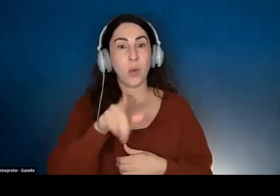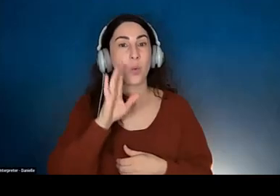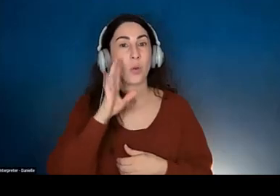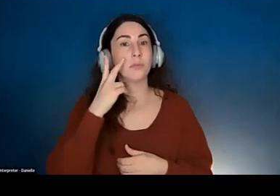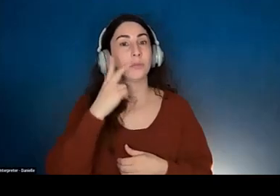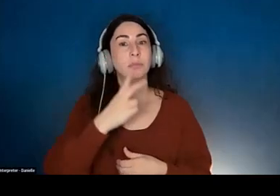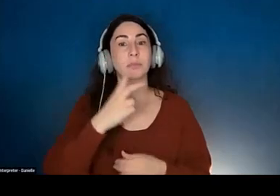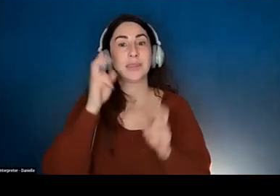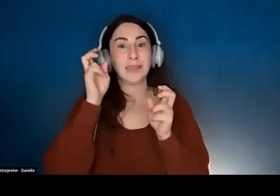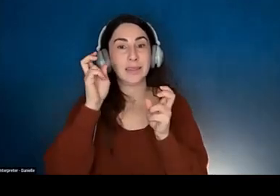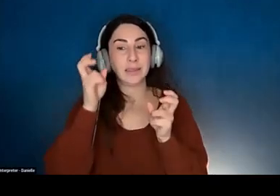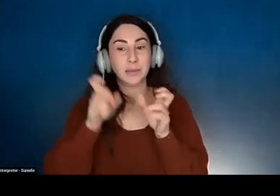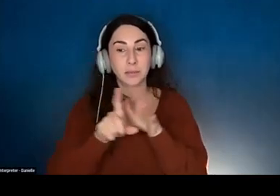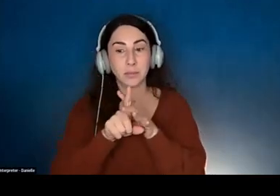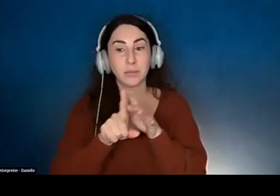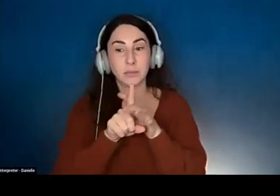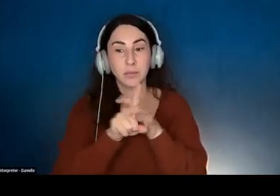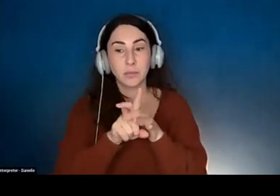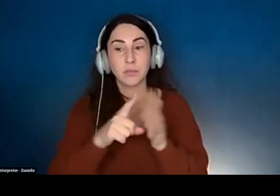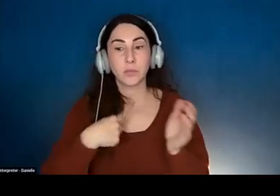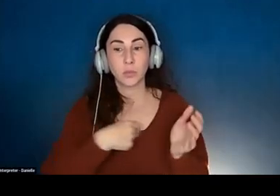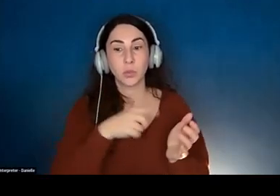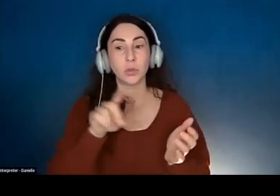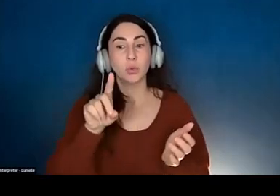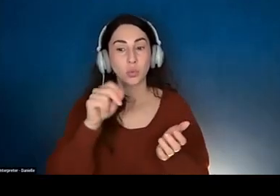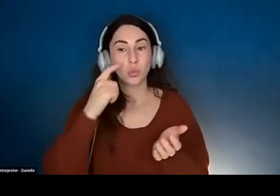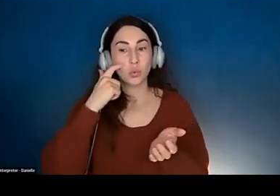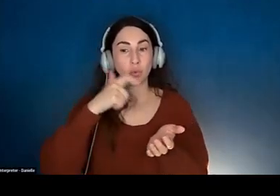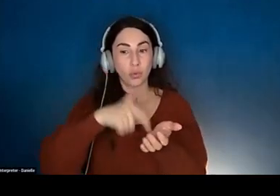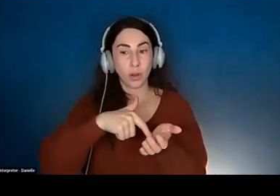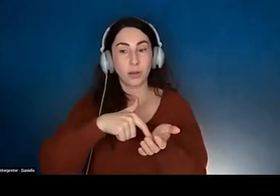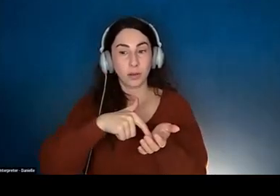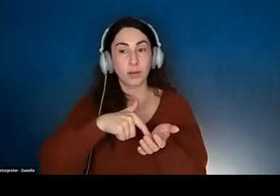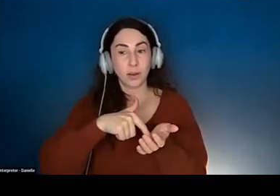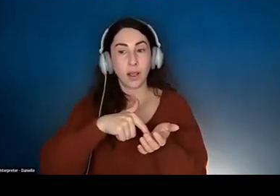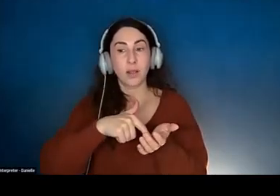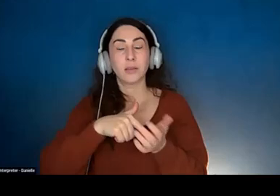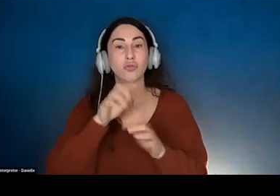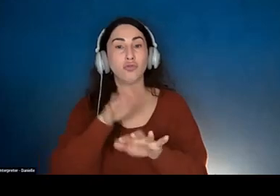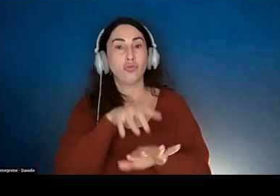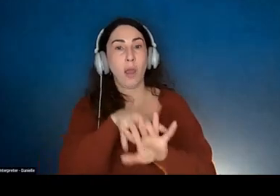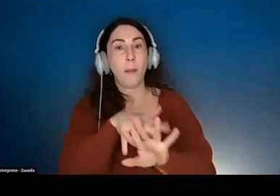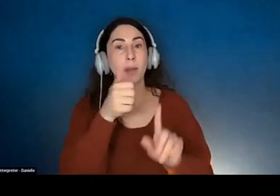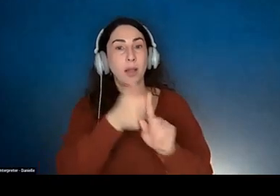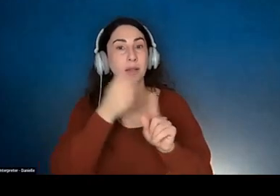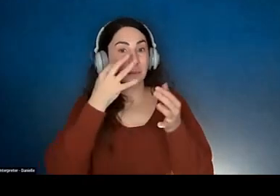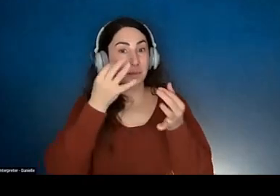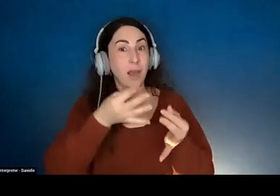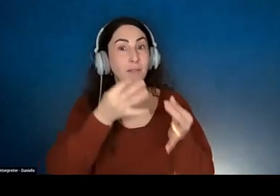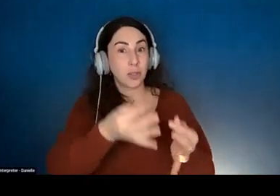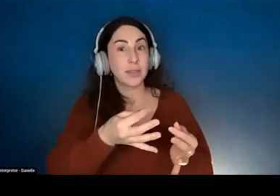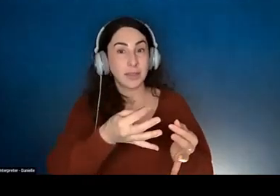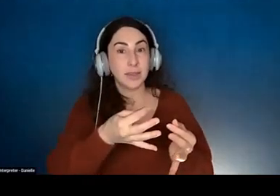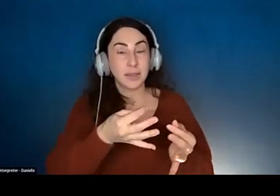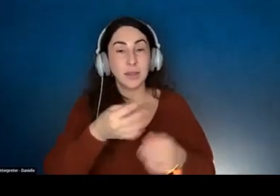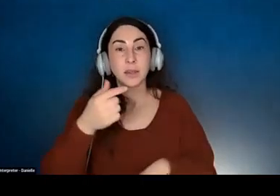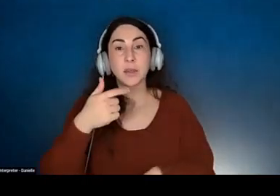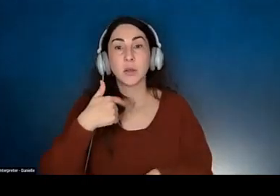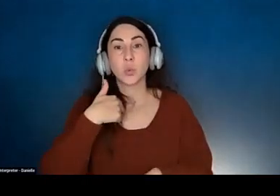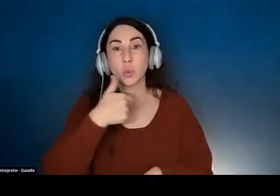We recognize tribal sovereignty and self determination. And as we work with tribes, we really take the lead from the tribes.